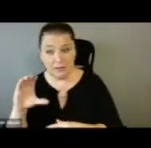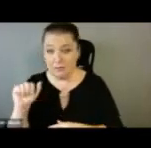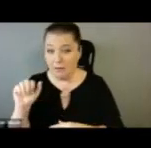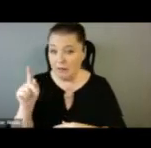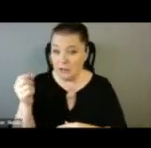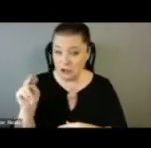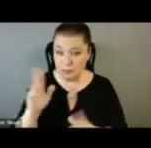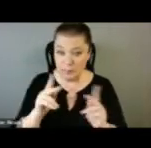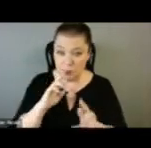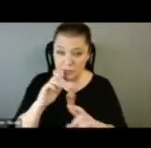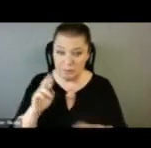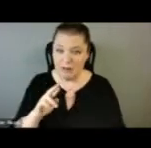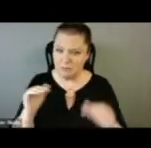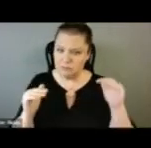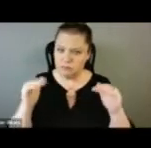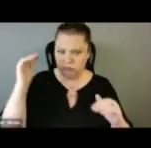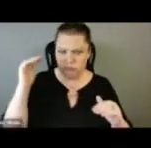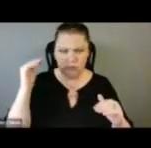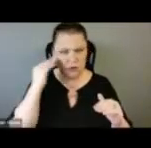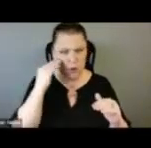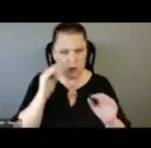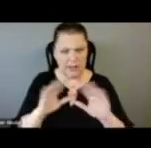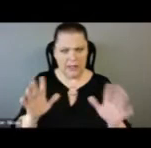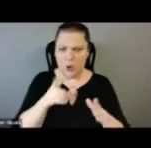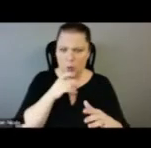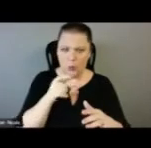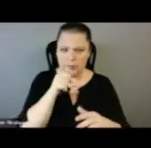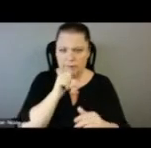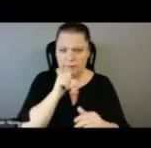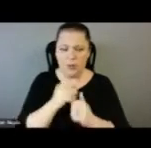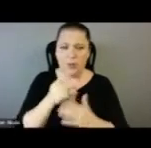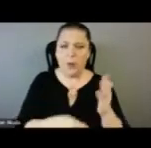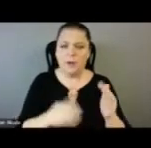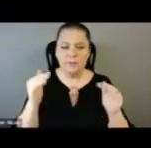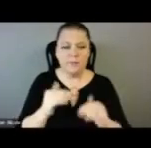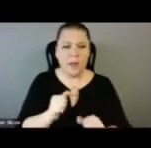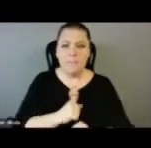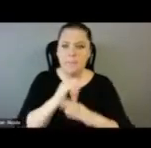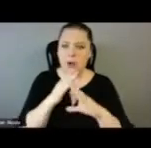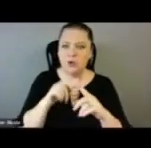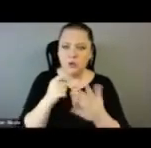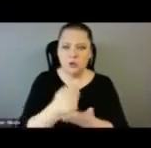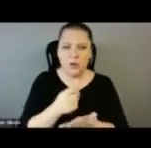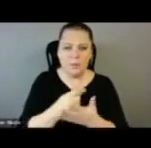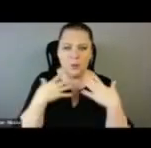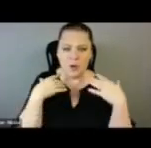So the disparities began to become very clear. Another one was barriers to treatment and recovery support services. So